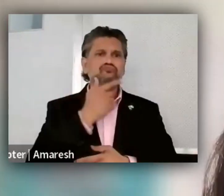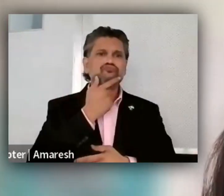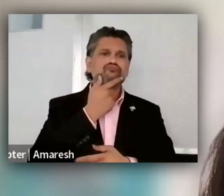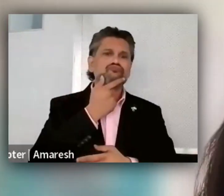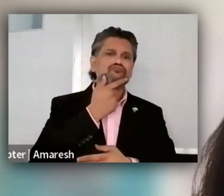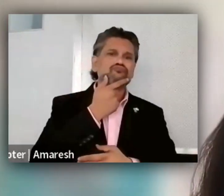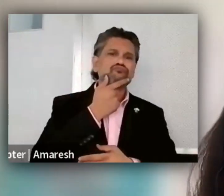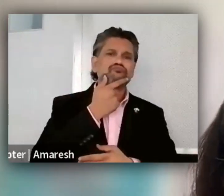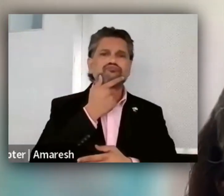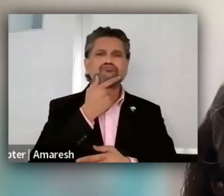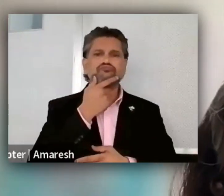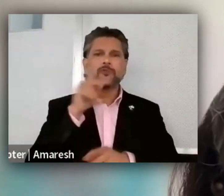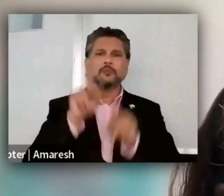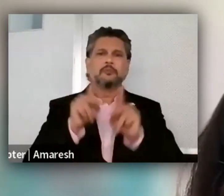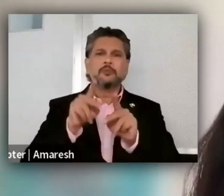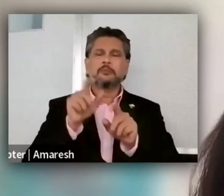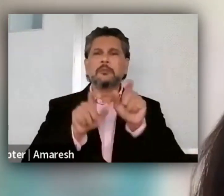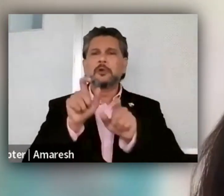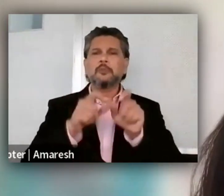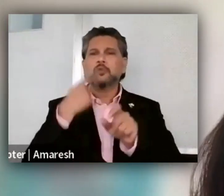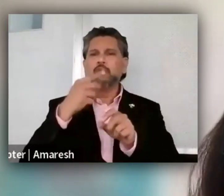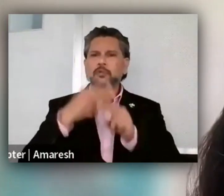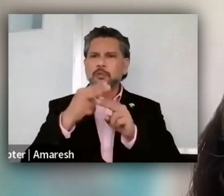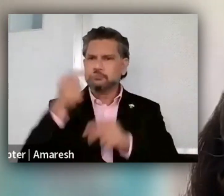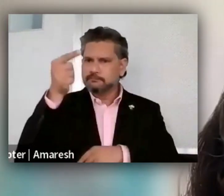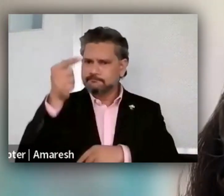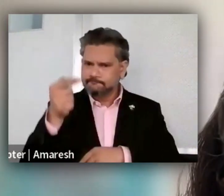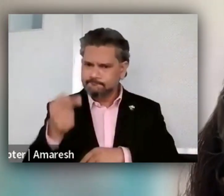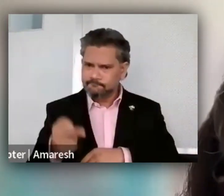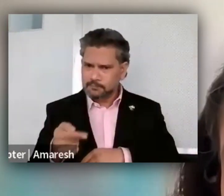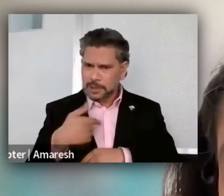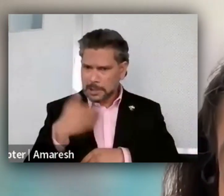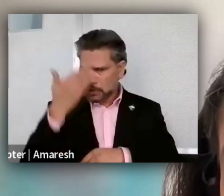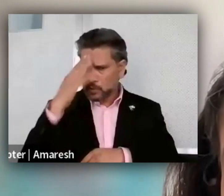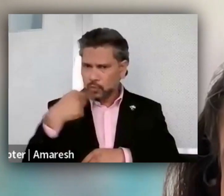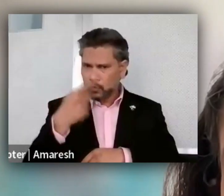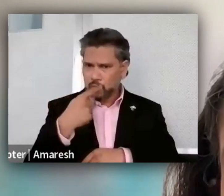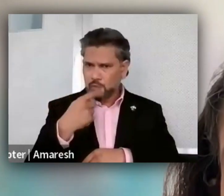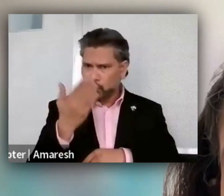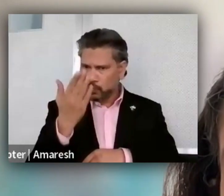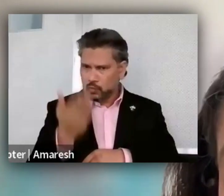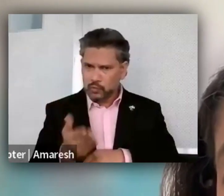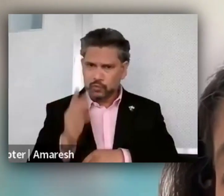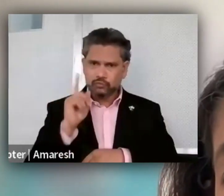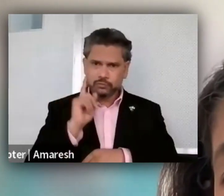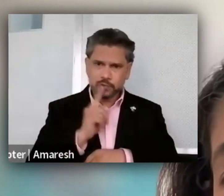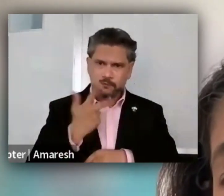I don't know. Looking at the participants, I don't know who is that.